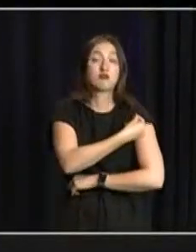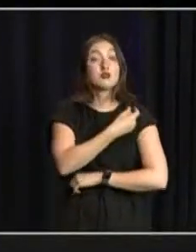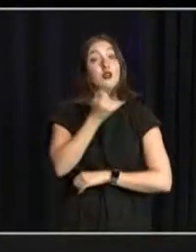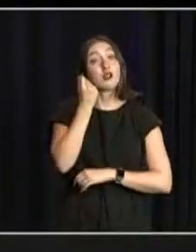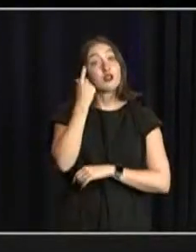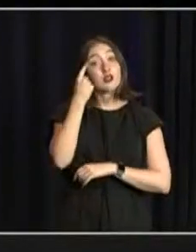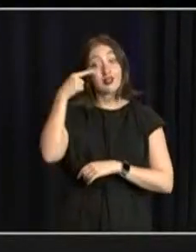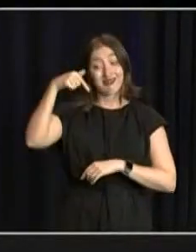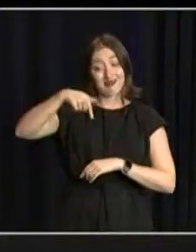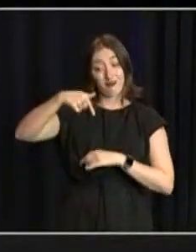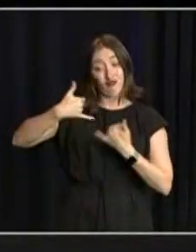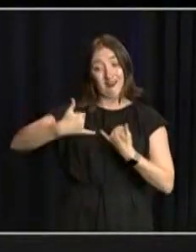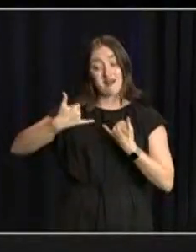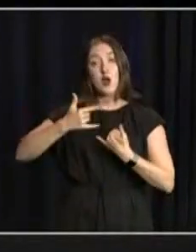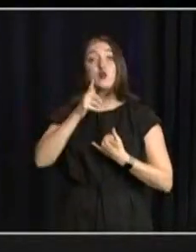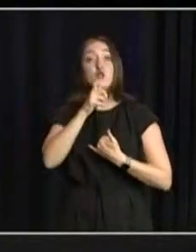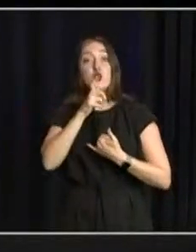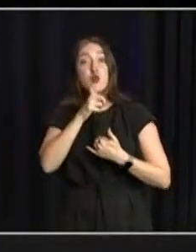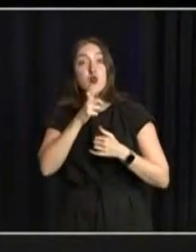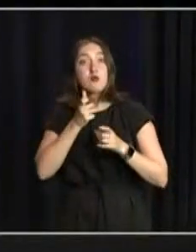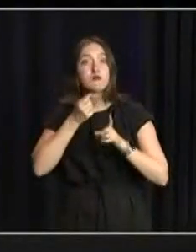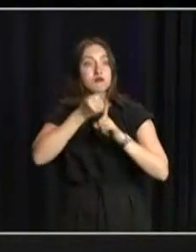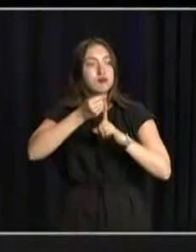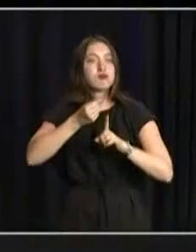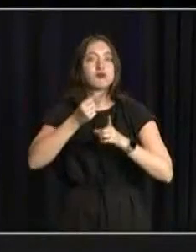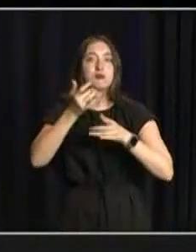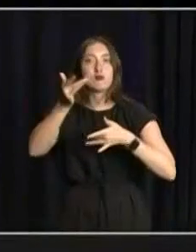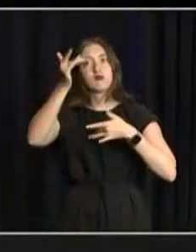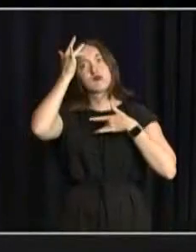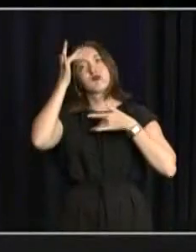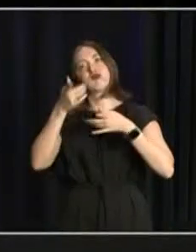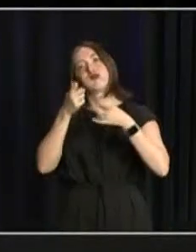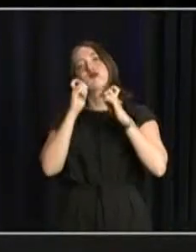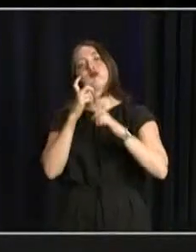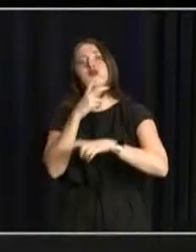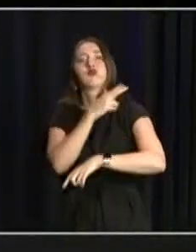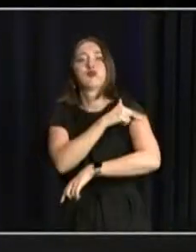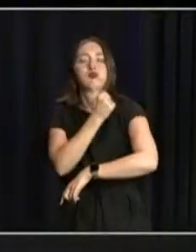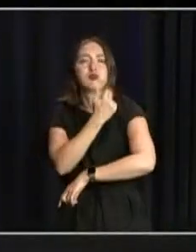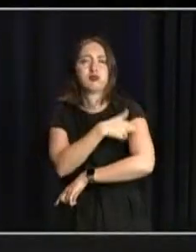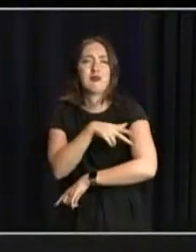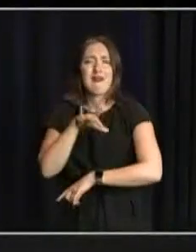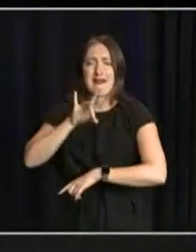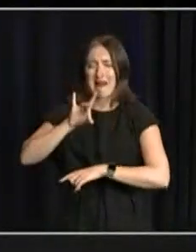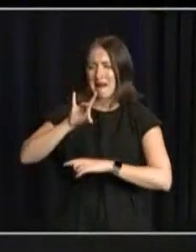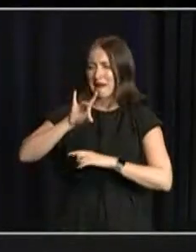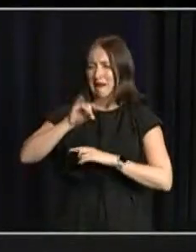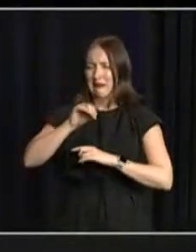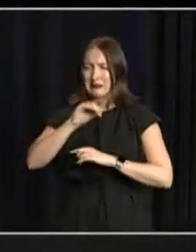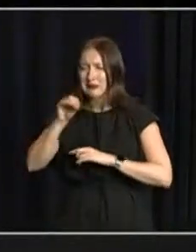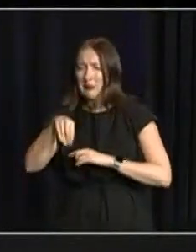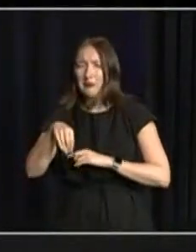We're facing 80 some odd percent in the hospital unvaccinated 90 some odd percent of the deaths on